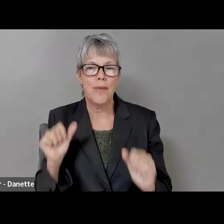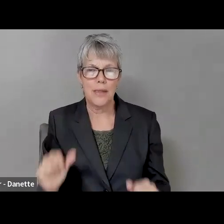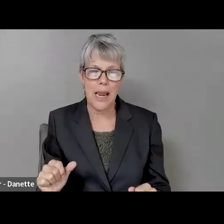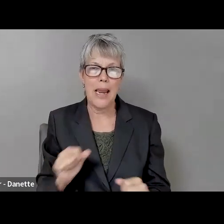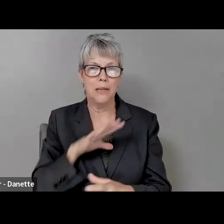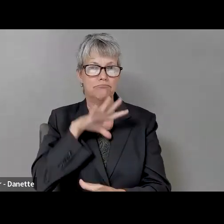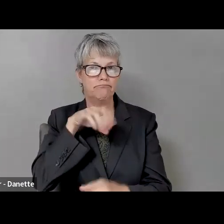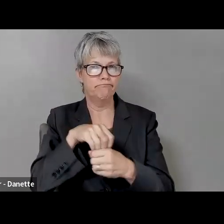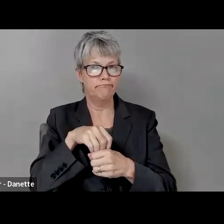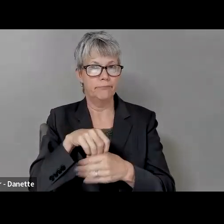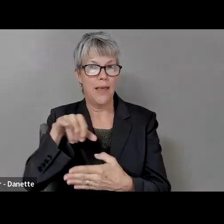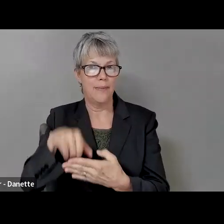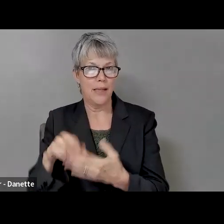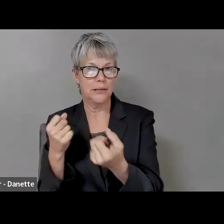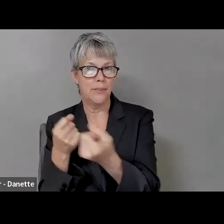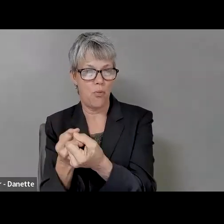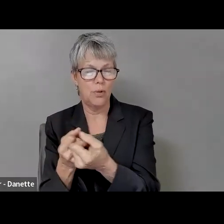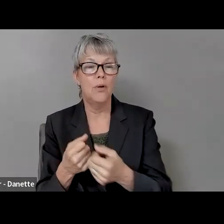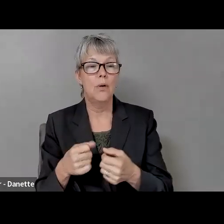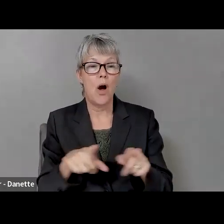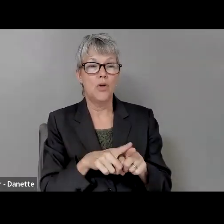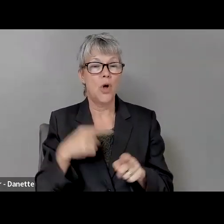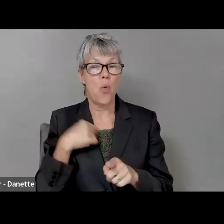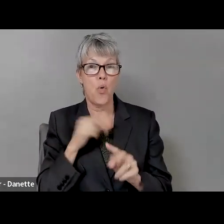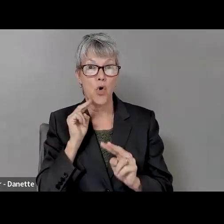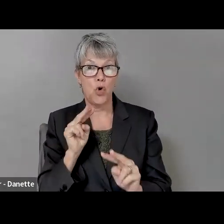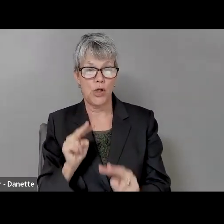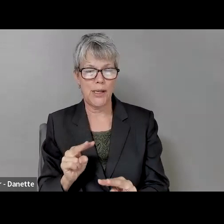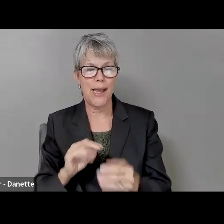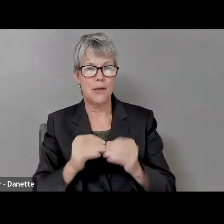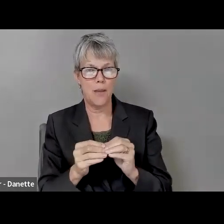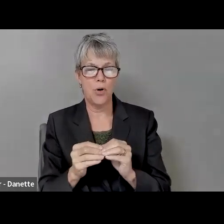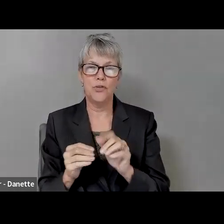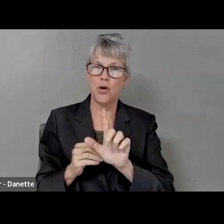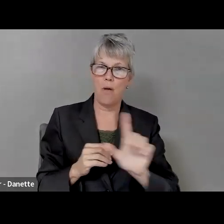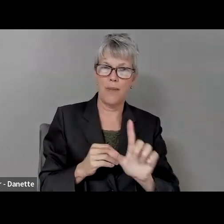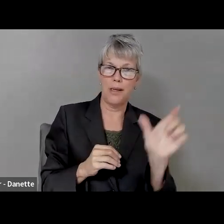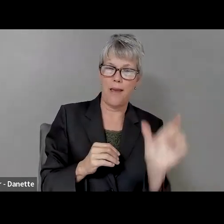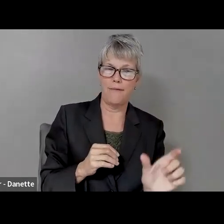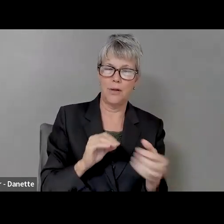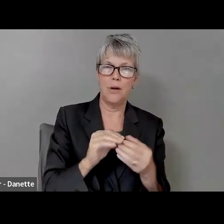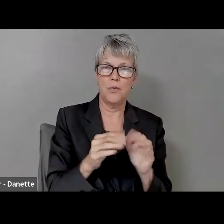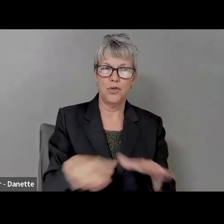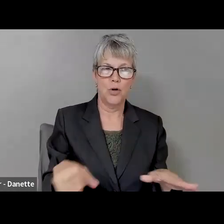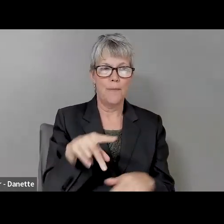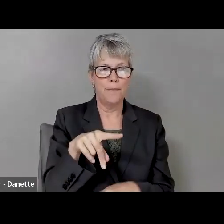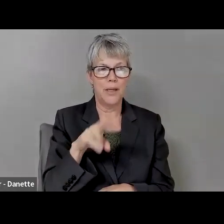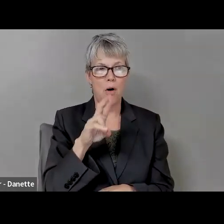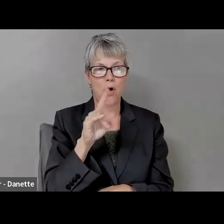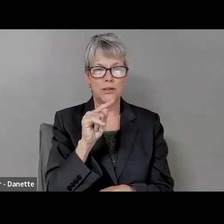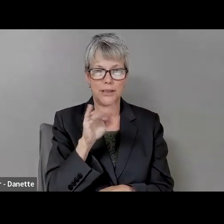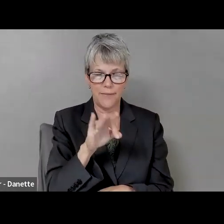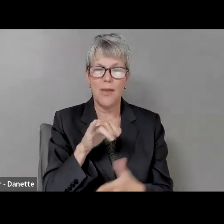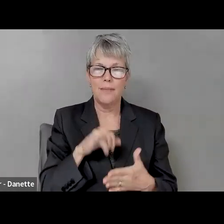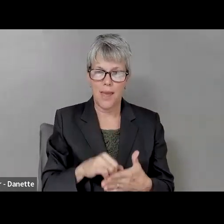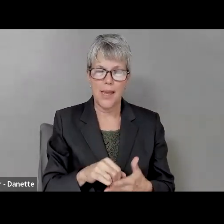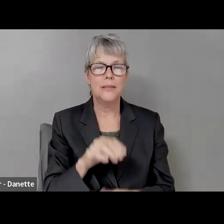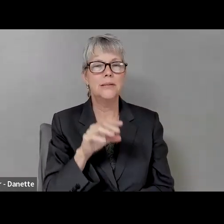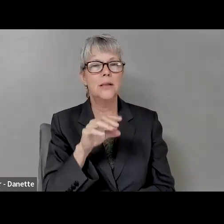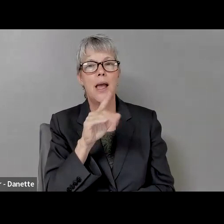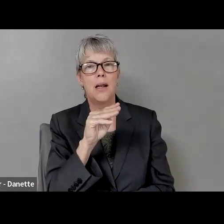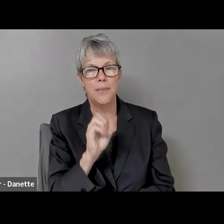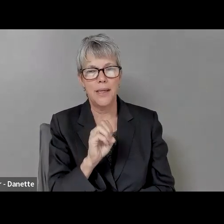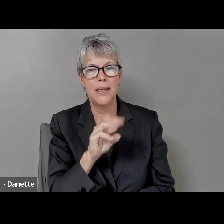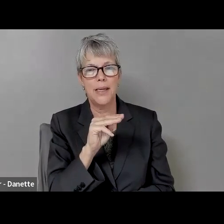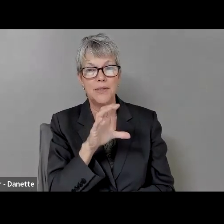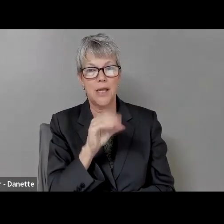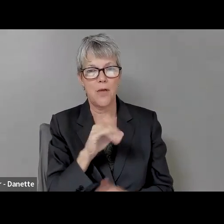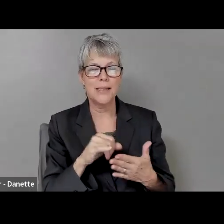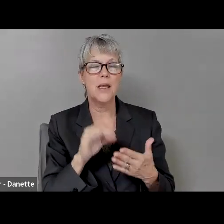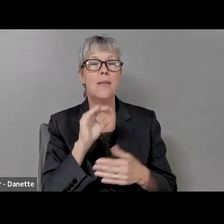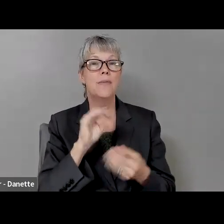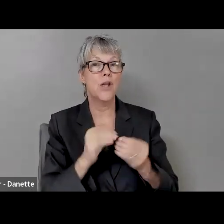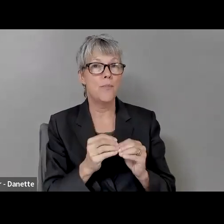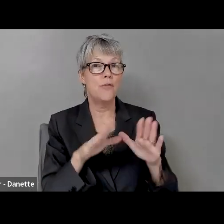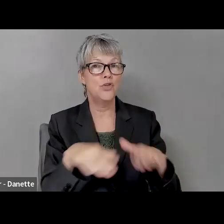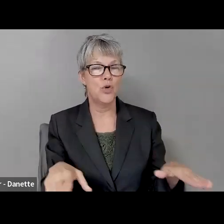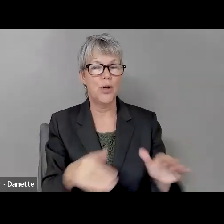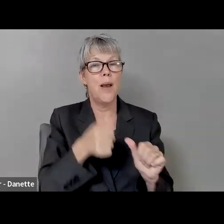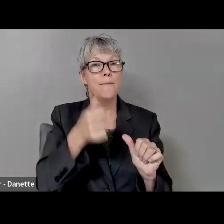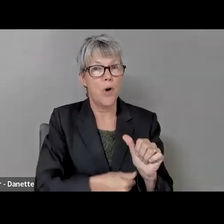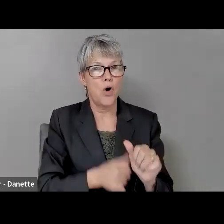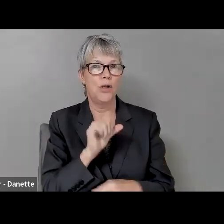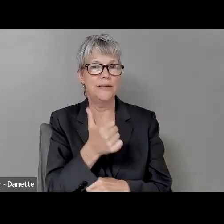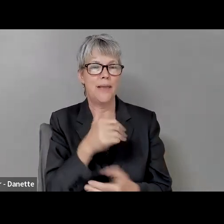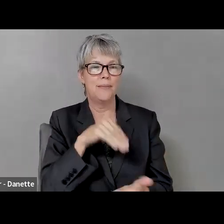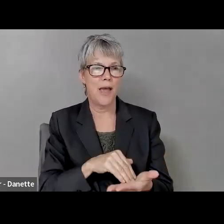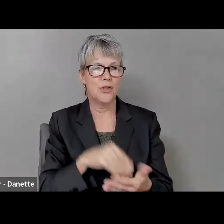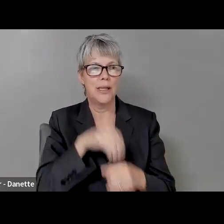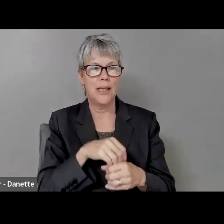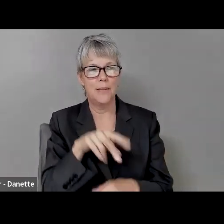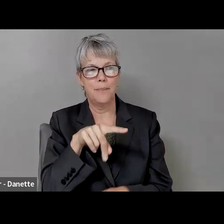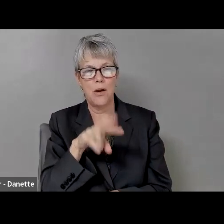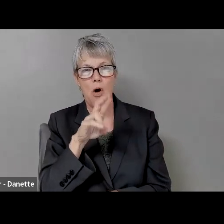Kelly Crosbie (she/her): So again, we're looking at the number of children and Prcs on the left-hand side. You see the comparison of each L. And the um, so that's a normalized number. That's the number of children for ten thousand that are in Prtx and on the right hand side. This is pretty tricky.